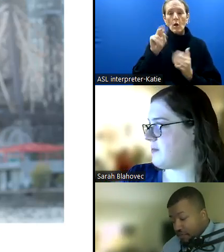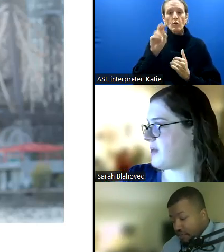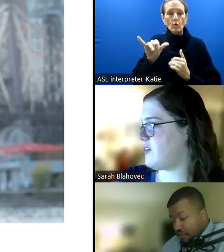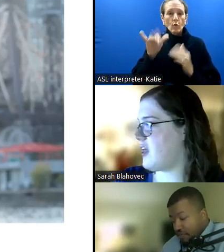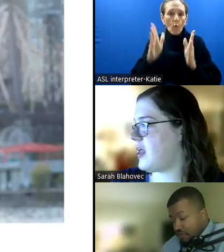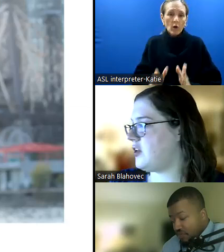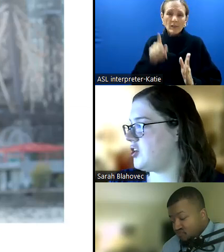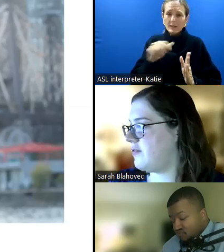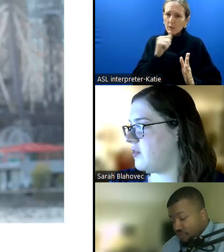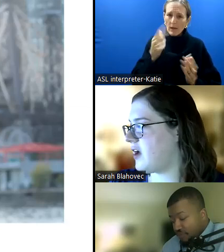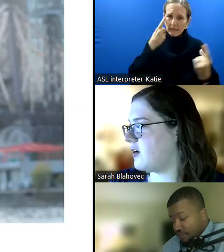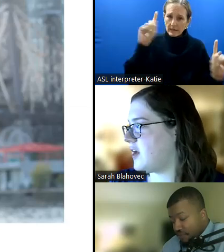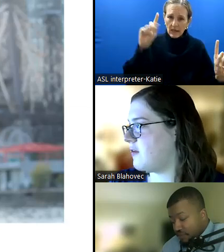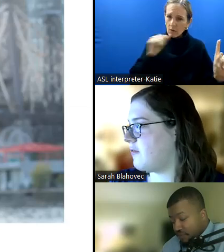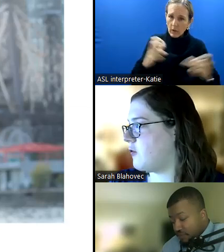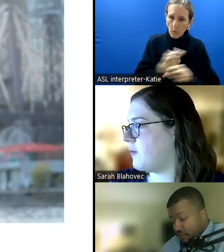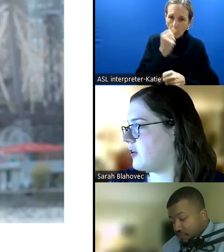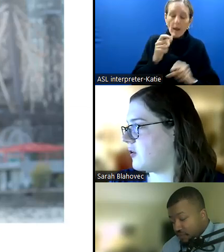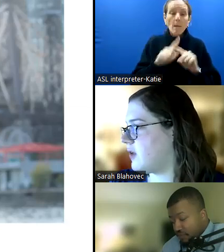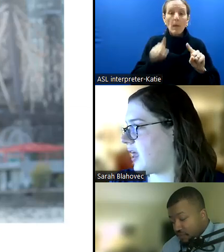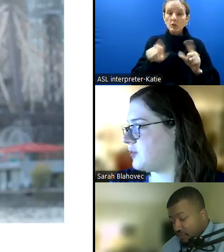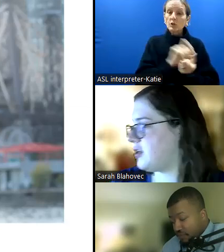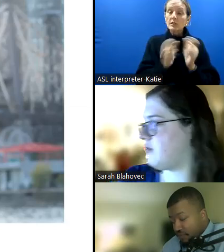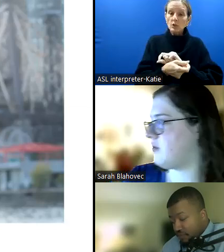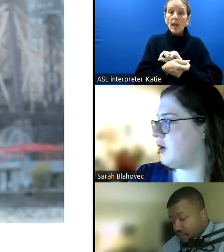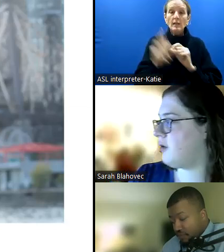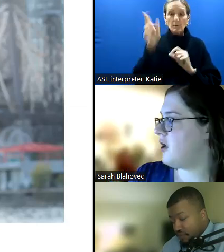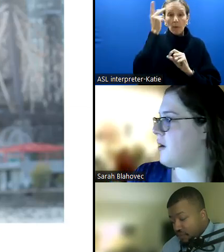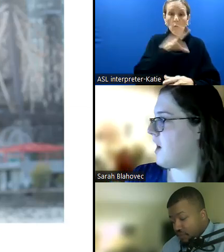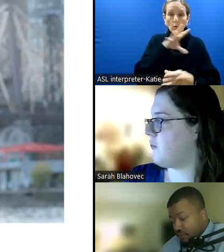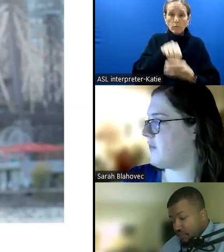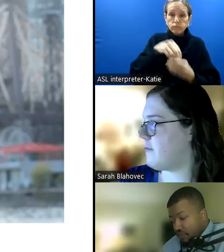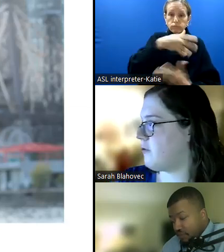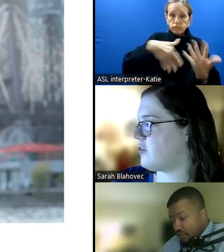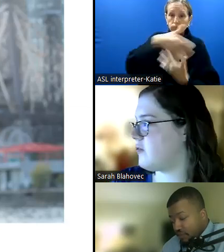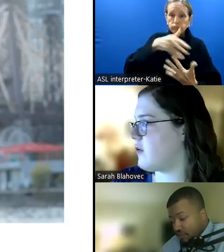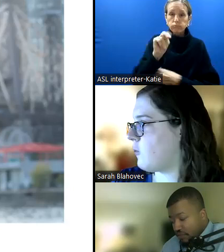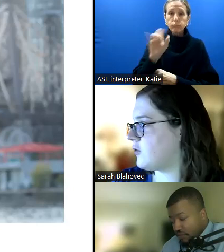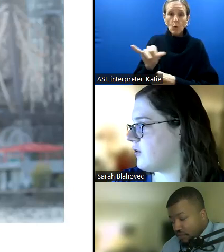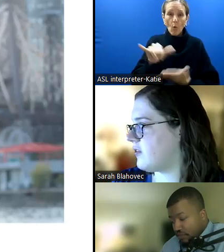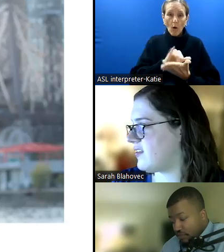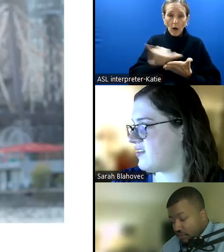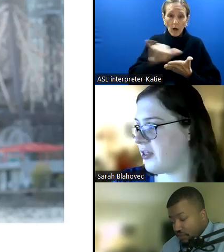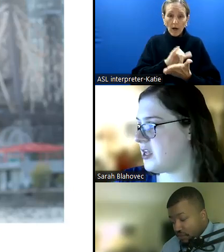Rebecca's campaign shifted the paradigm of local political engagement in New York, moving focus more towards accessibility